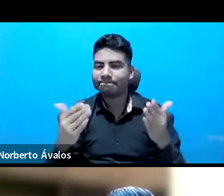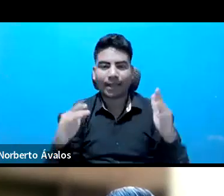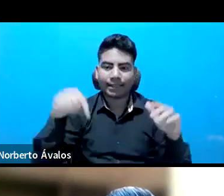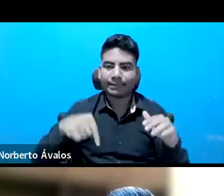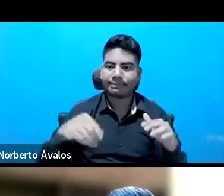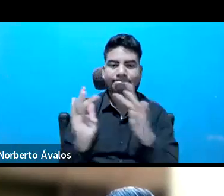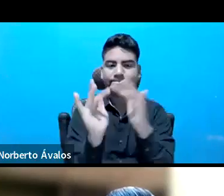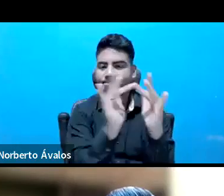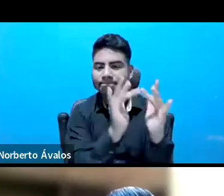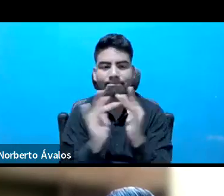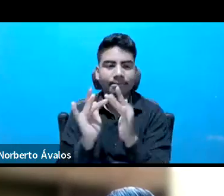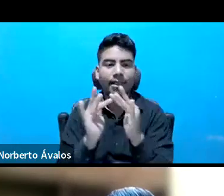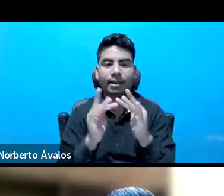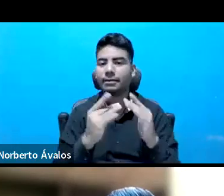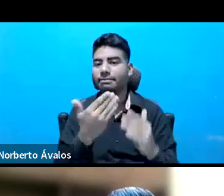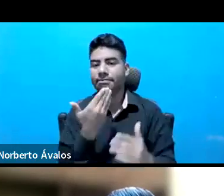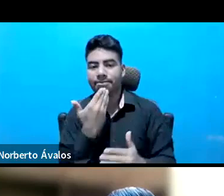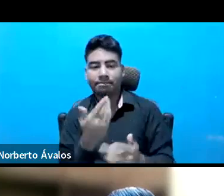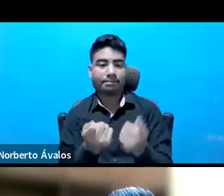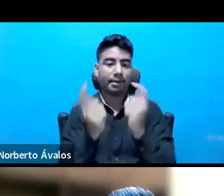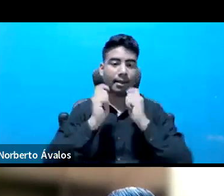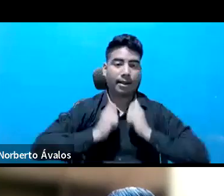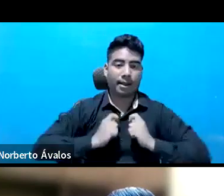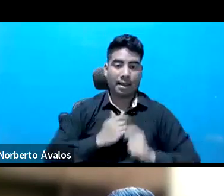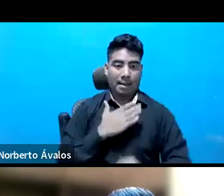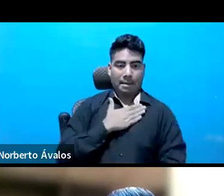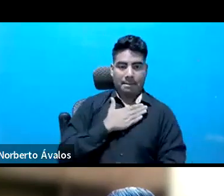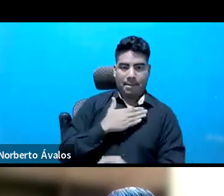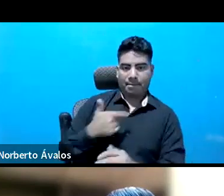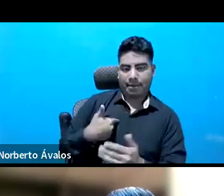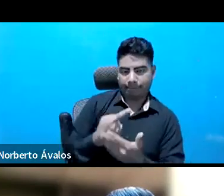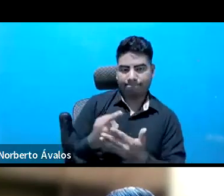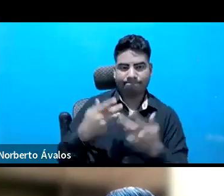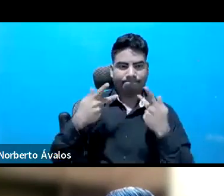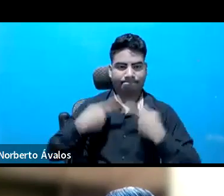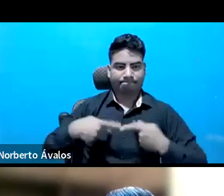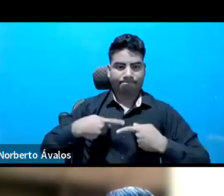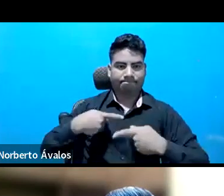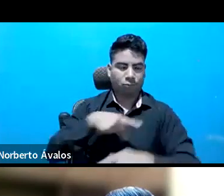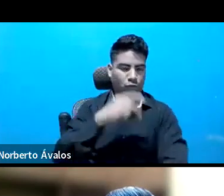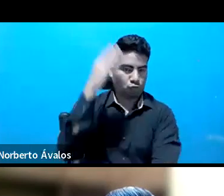as s, we have many of those atoles which is Nicoleina. For a presentation. A was a A was having my competitive